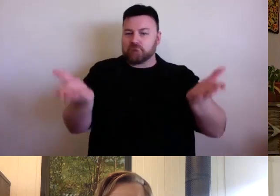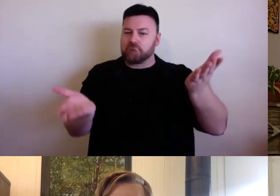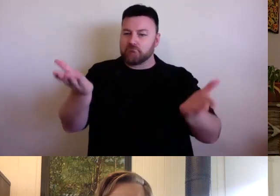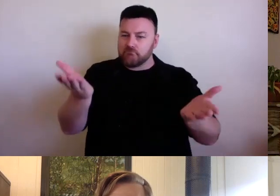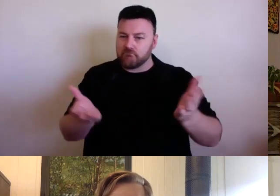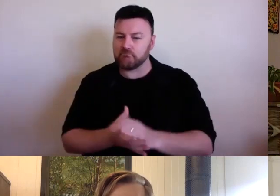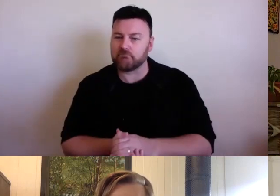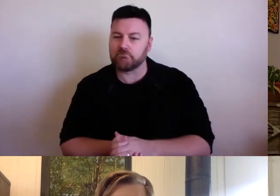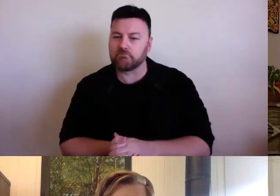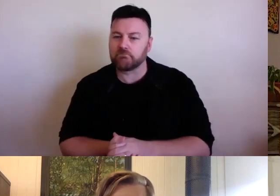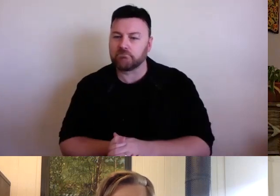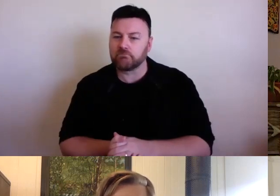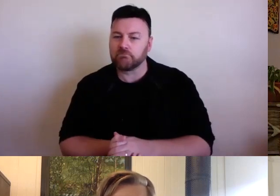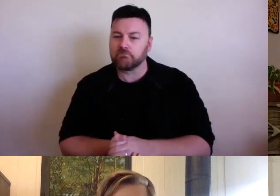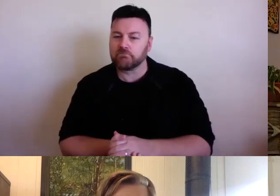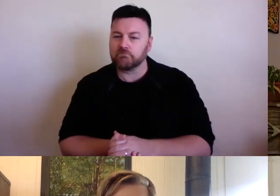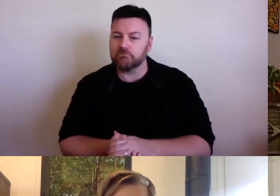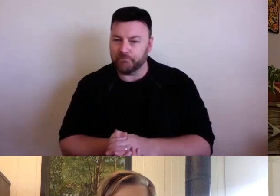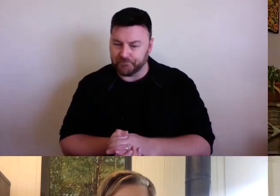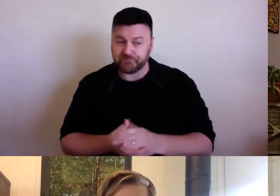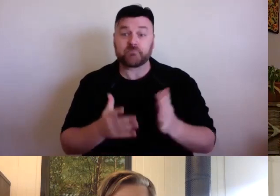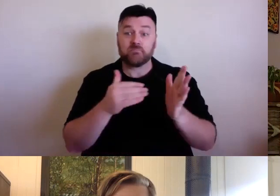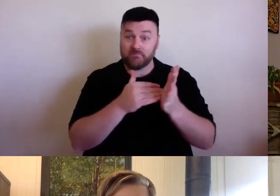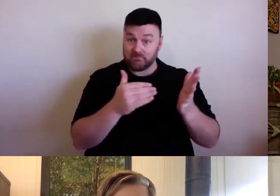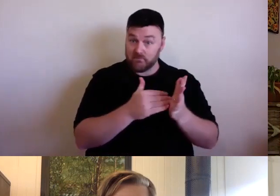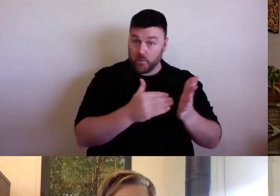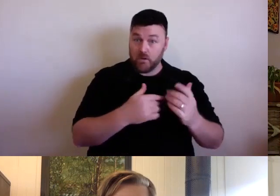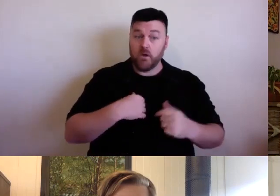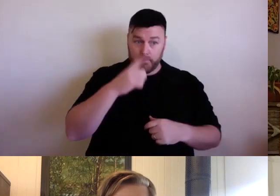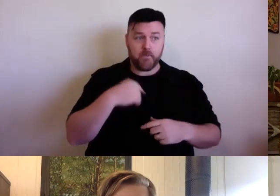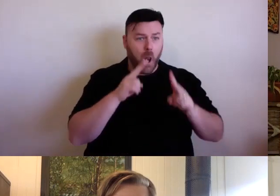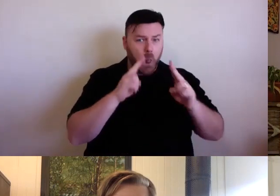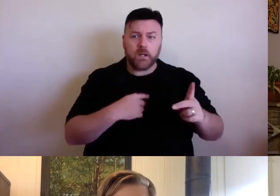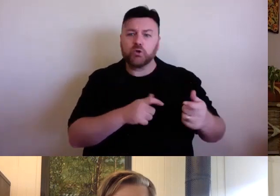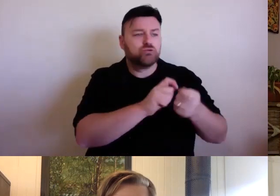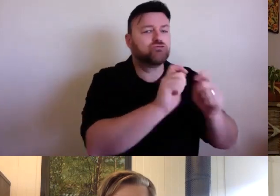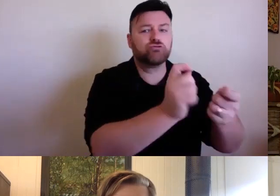appetite for disequilibrium but helping people cop those losses,